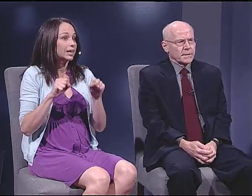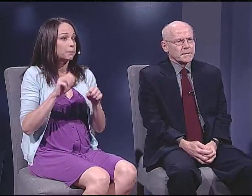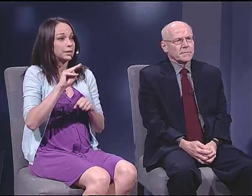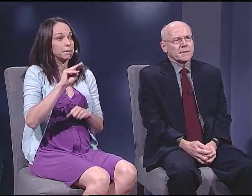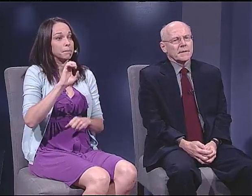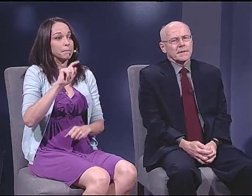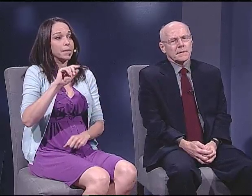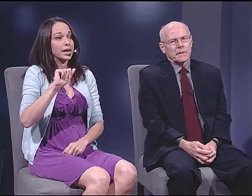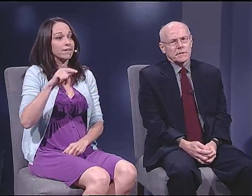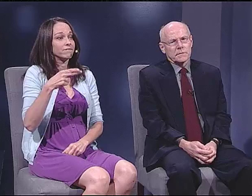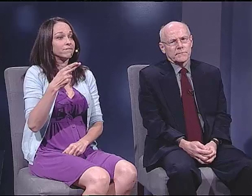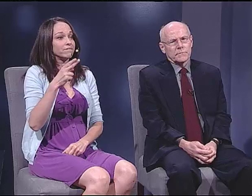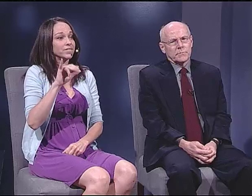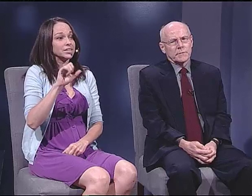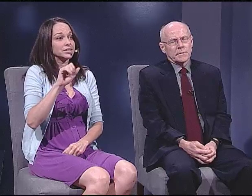this could be a theological viewpoint